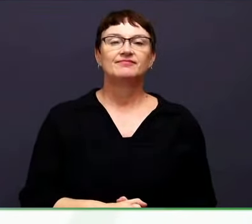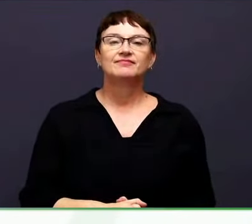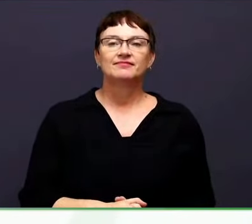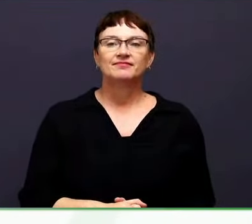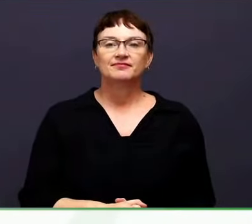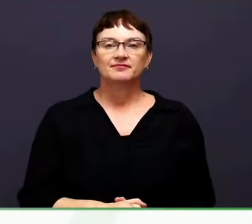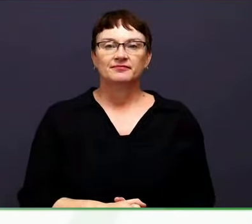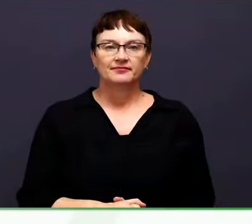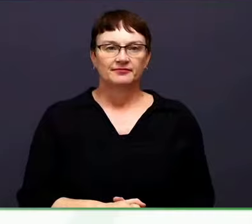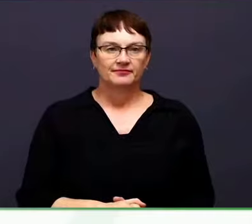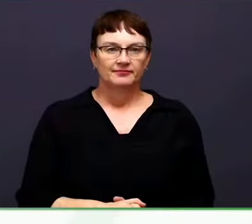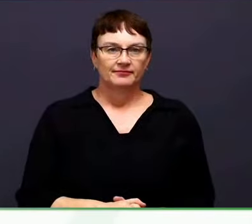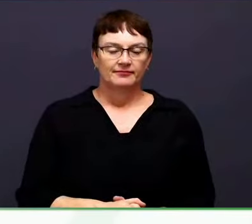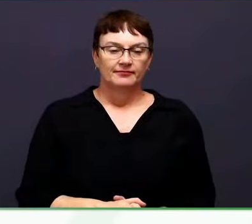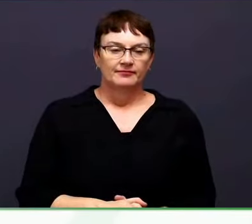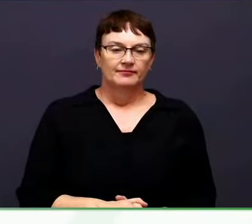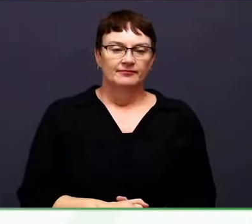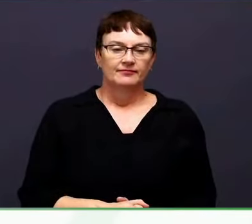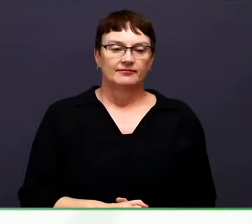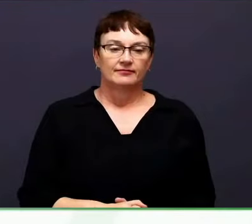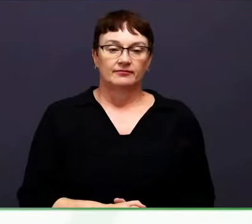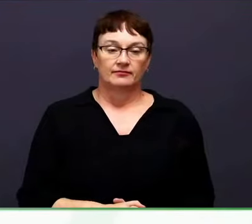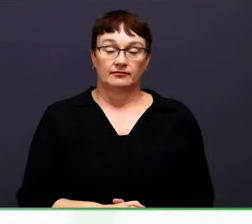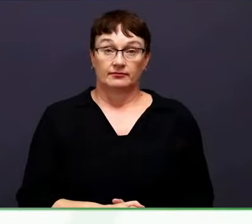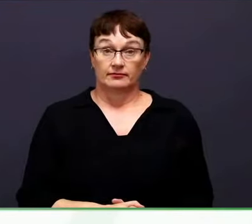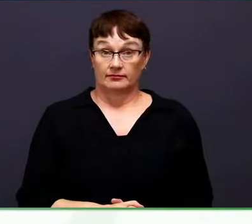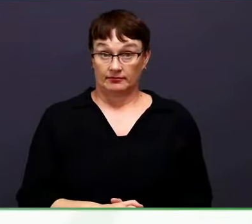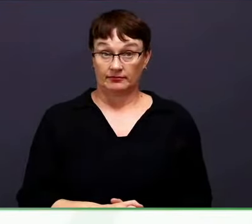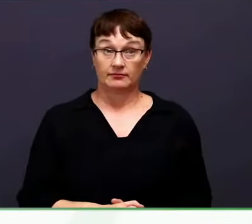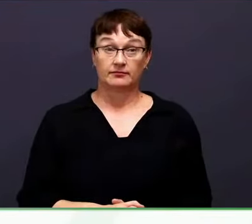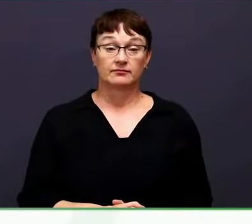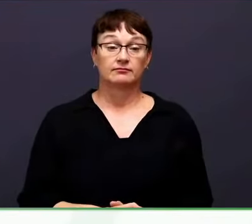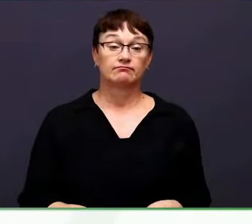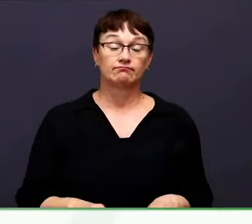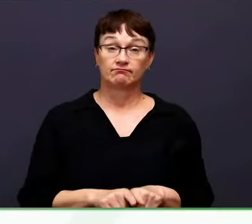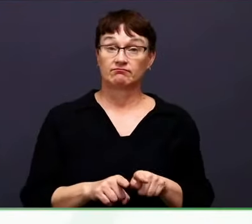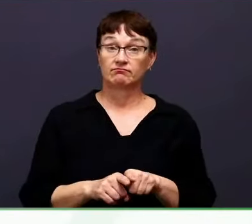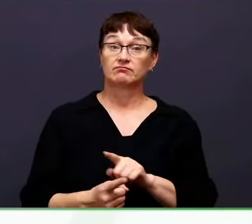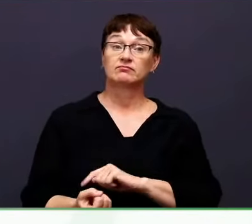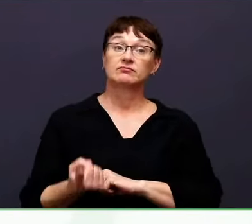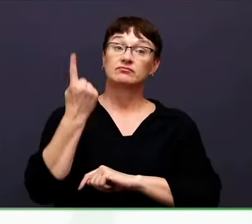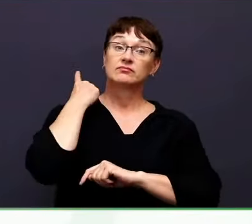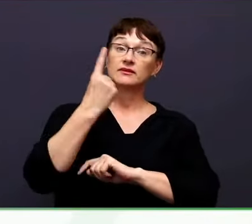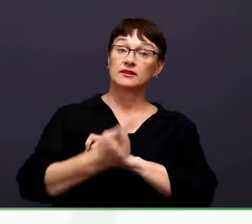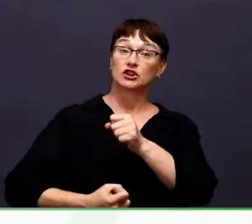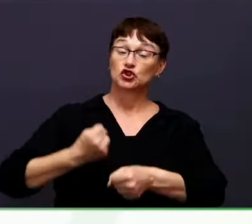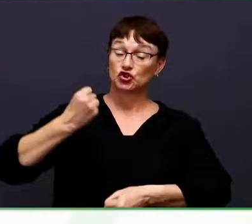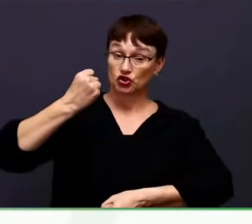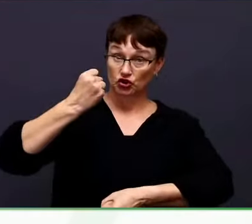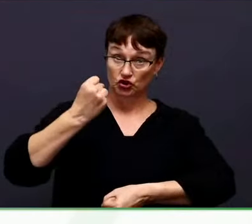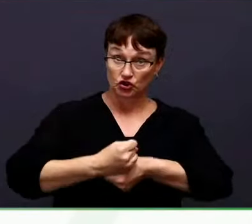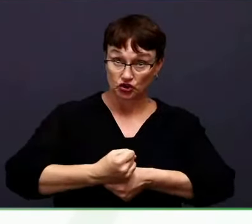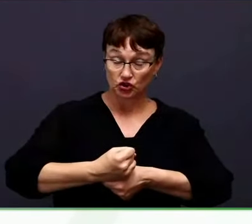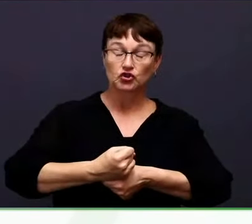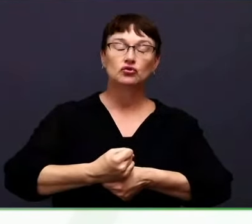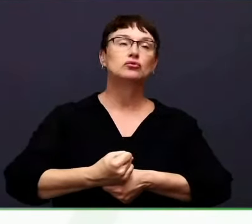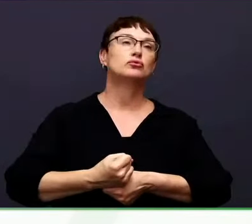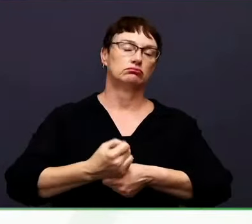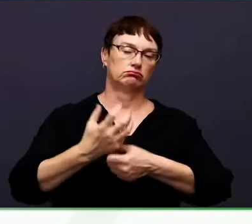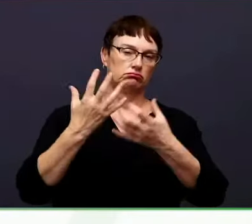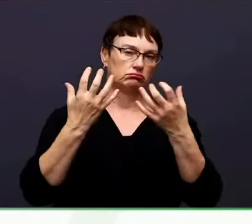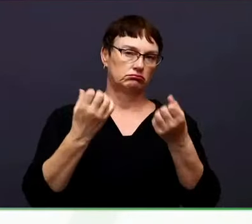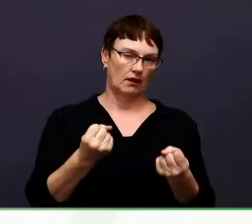Last year, another member of our group gave a speech in New York